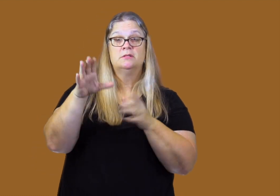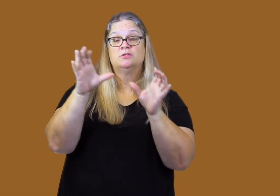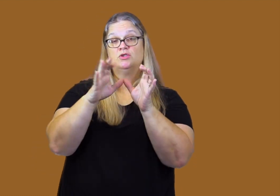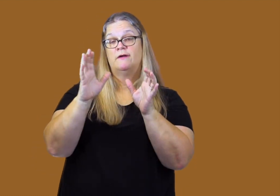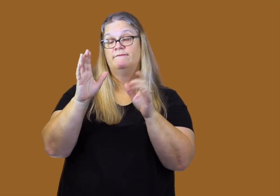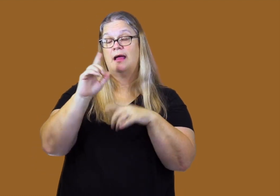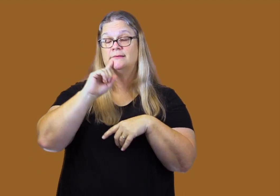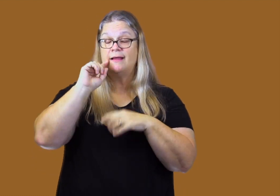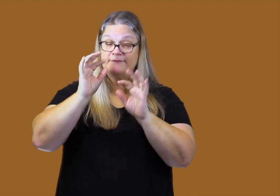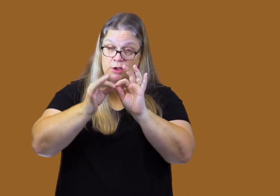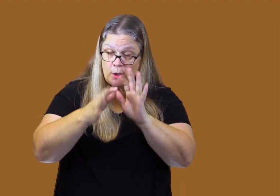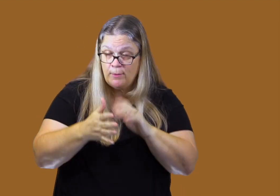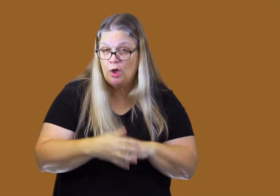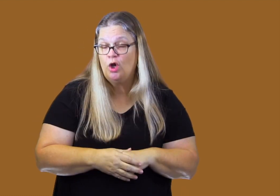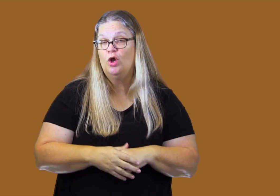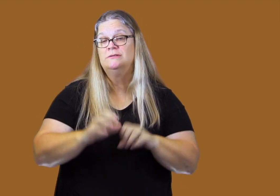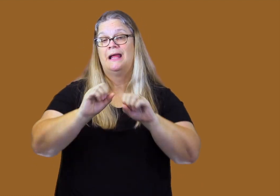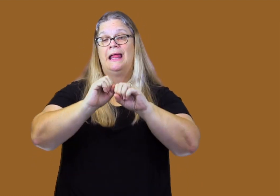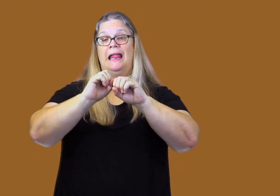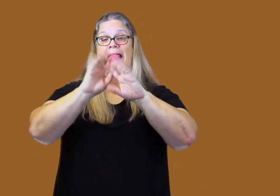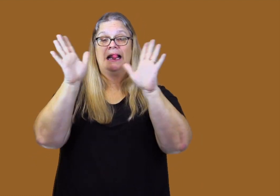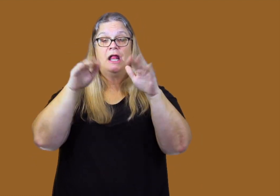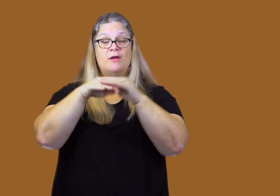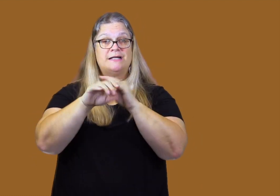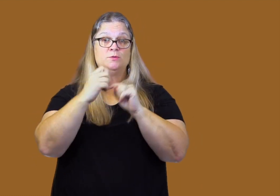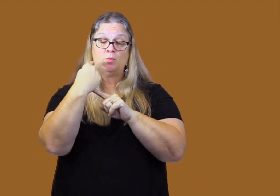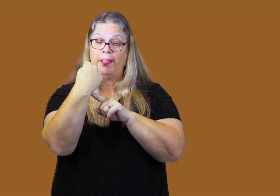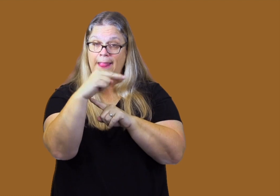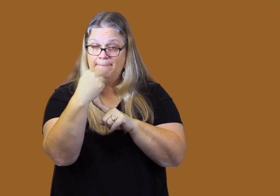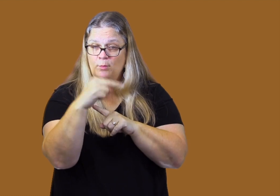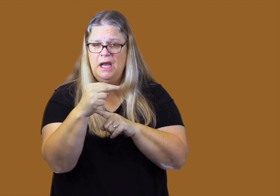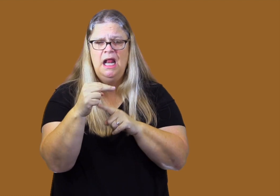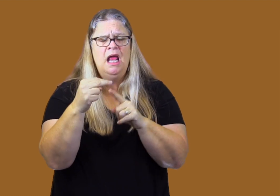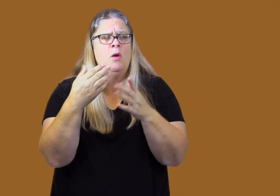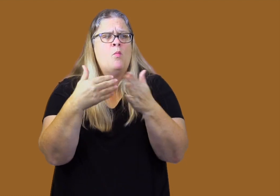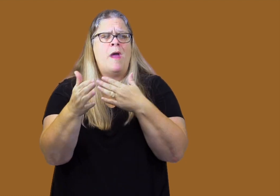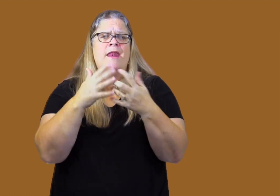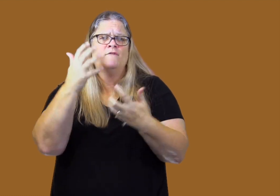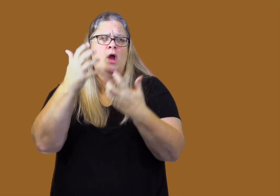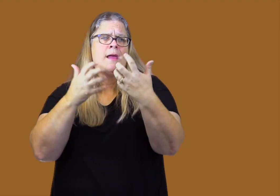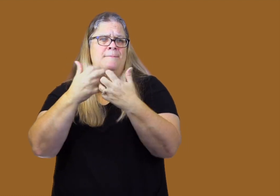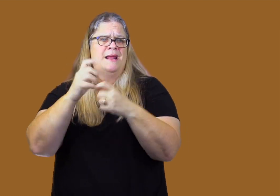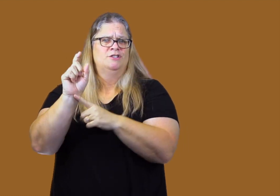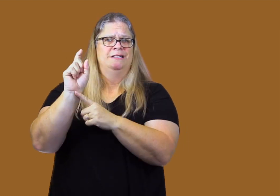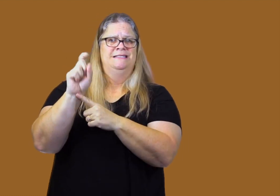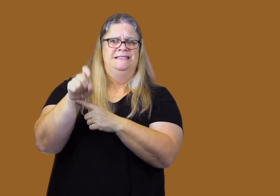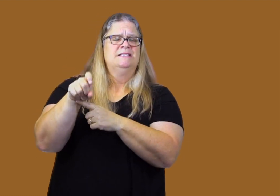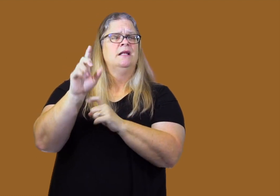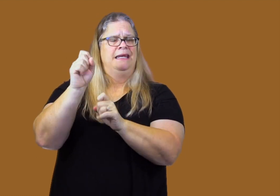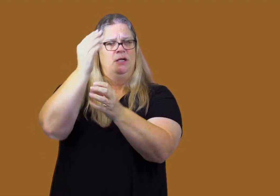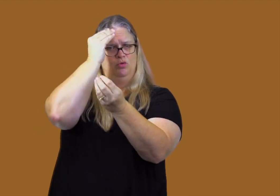a certified deaf interpreter, clear access to lip reading, or whatever accommodation may be necessary for the student.